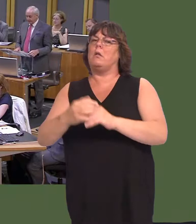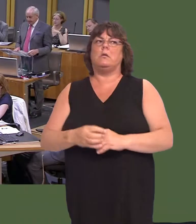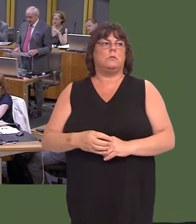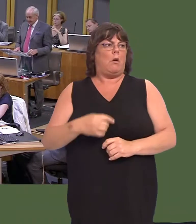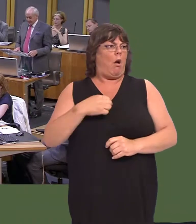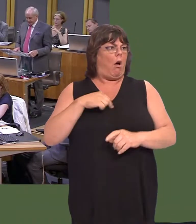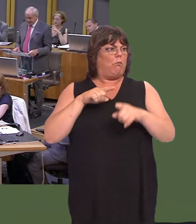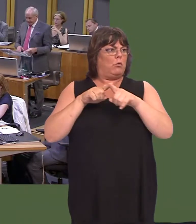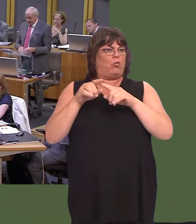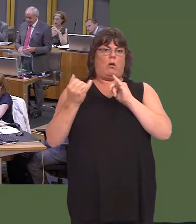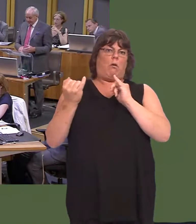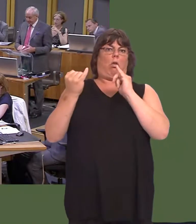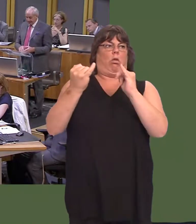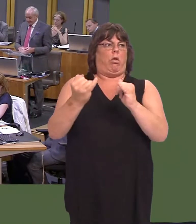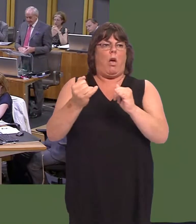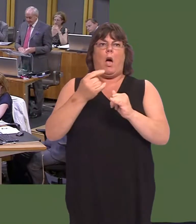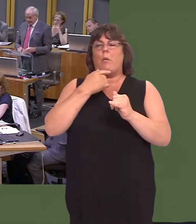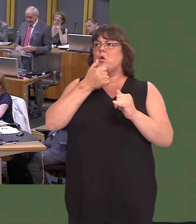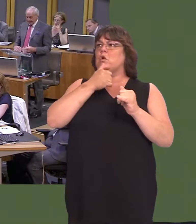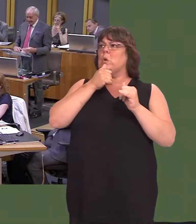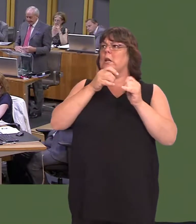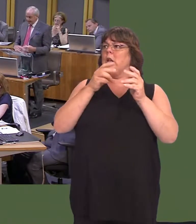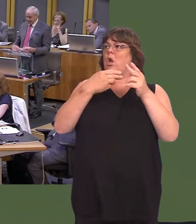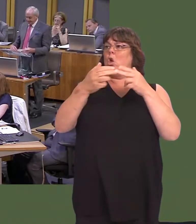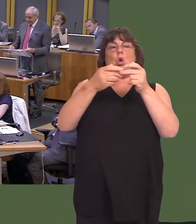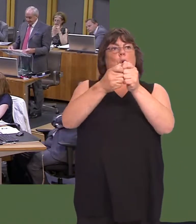I was quoting from one of our national newspapersó[Interruption.]ówhere the headline is